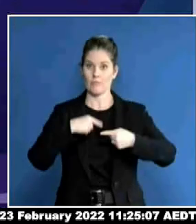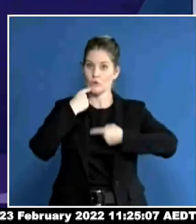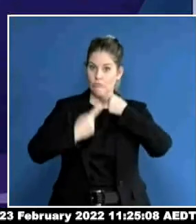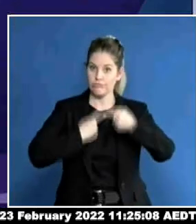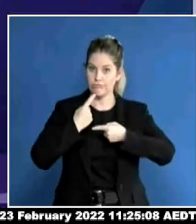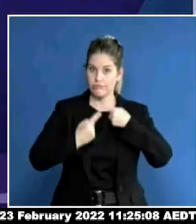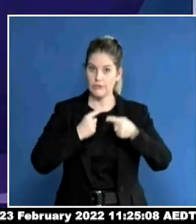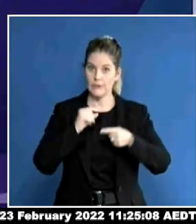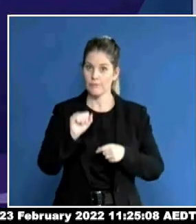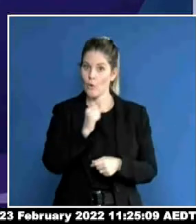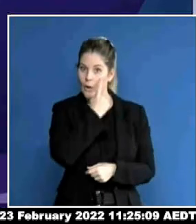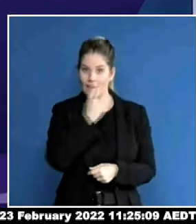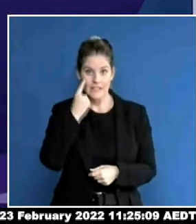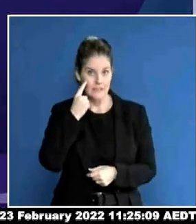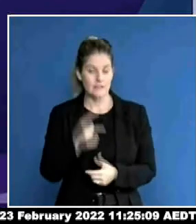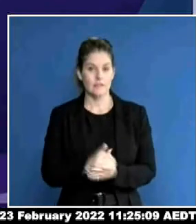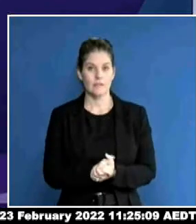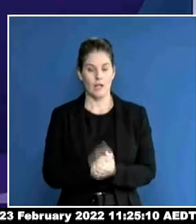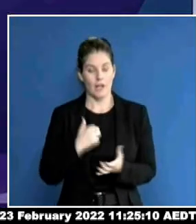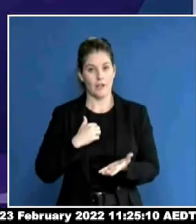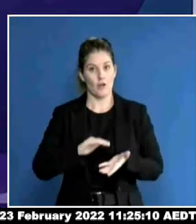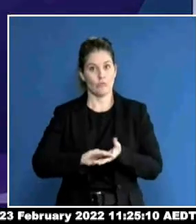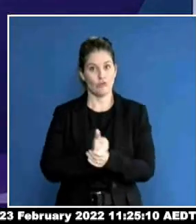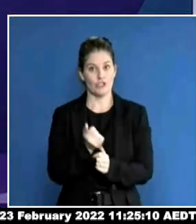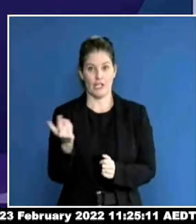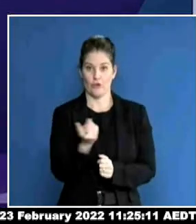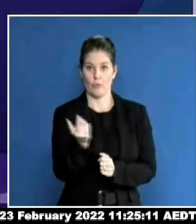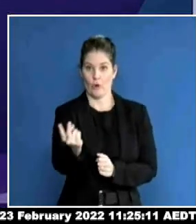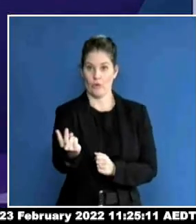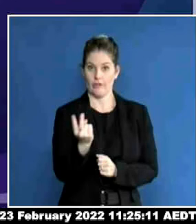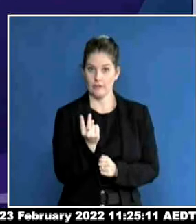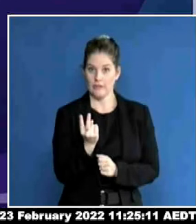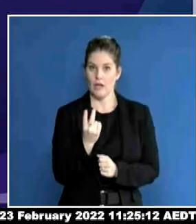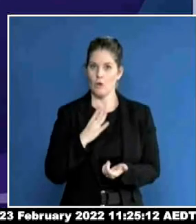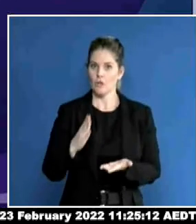I just wanted to ensure that you knew where everybody is actually located.